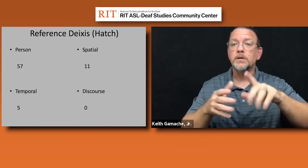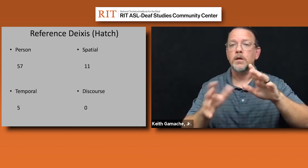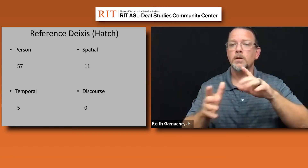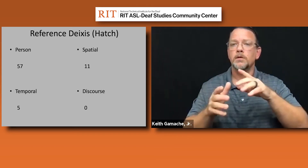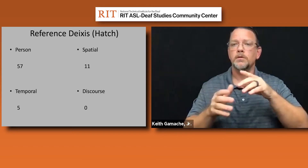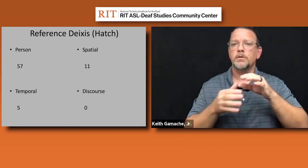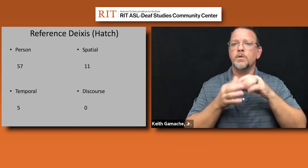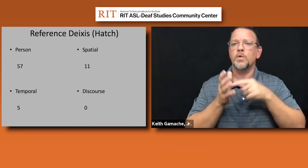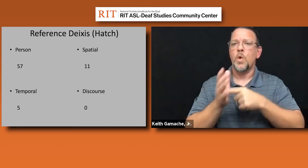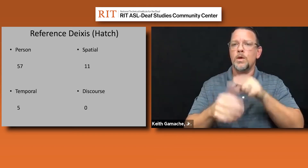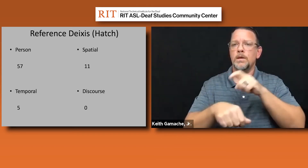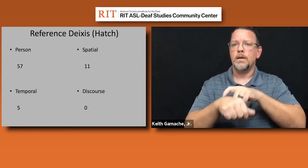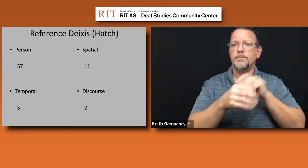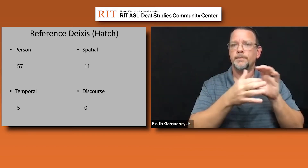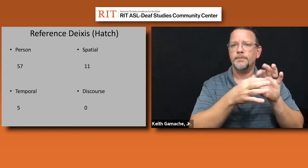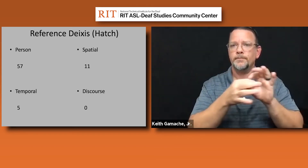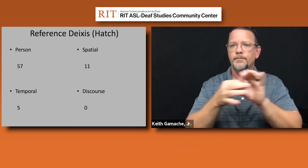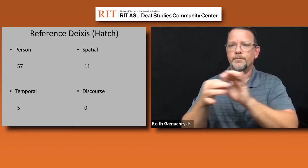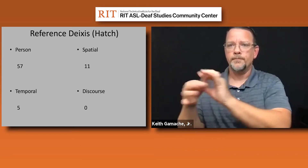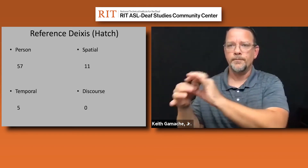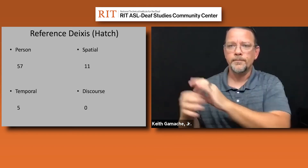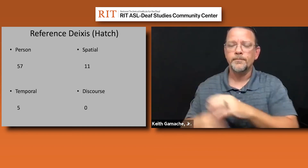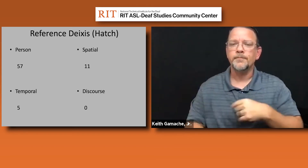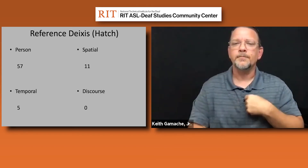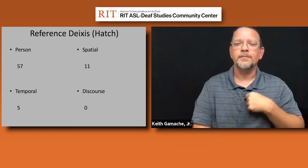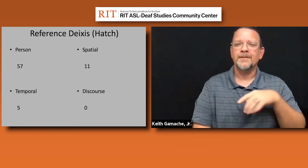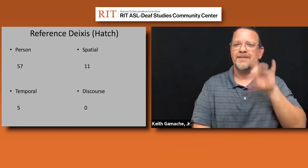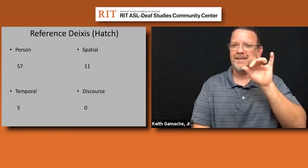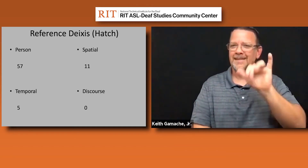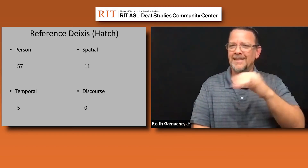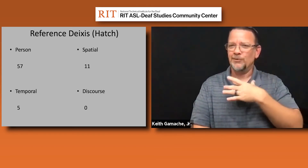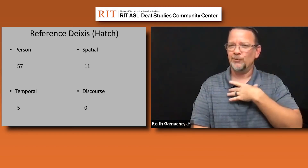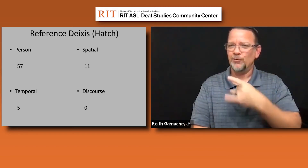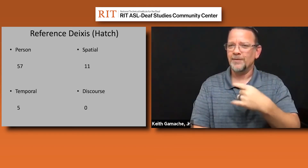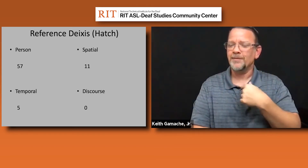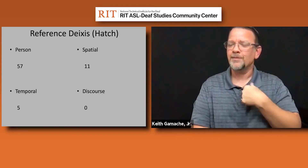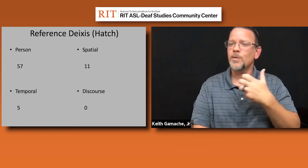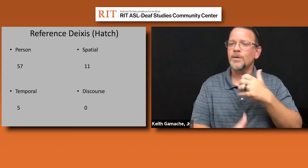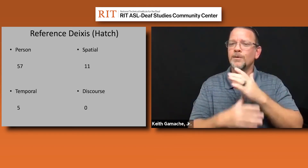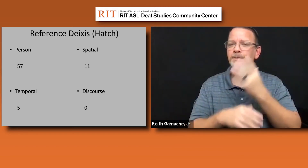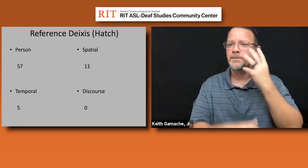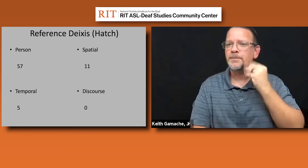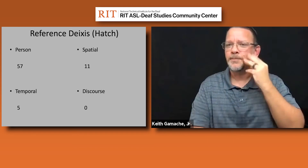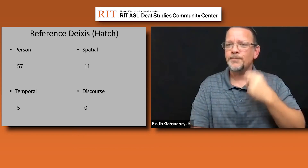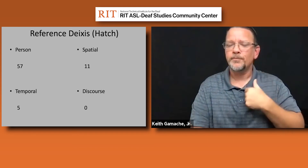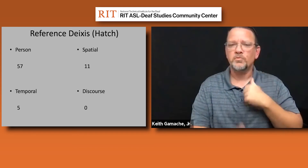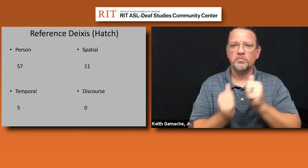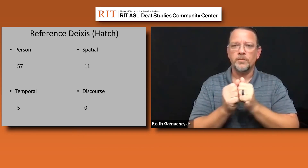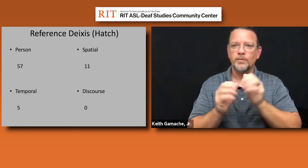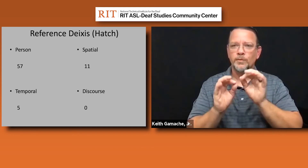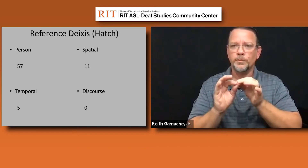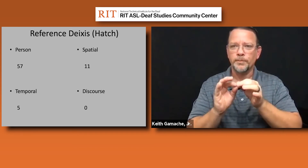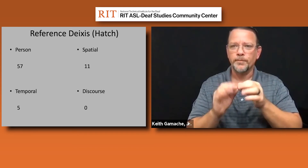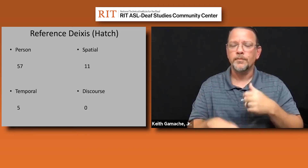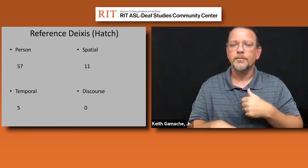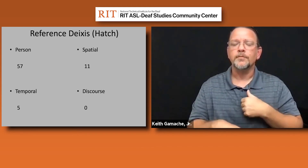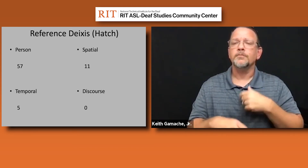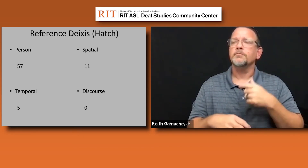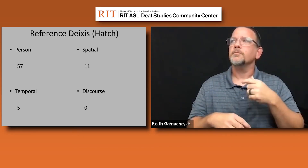next week, evening, whatever-- to indicate time, and it's interesting that we noticed--